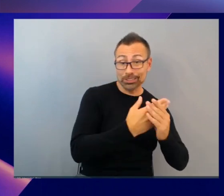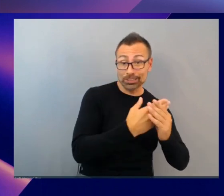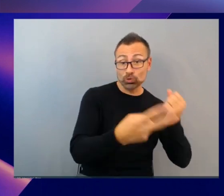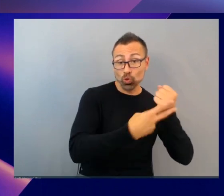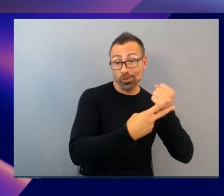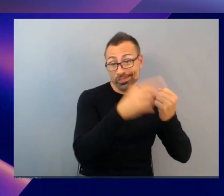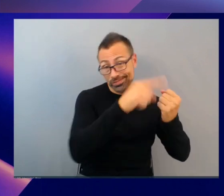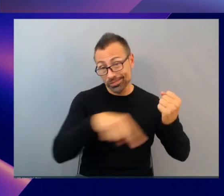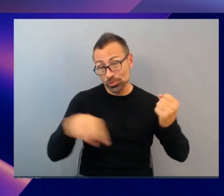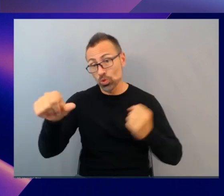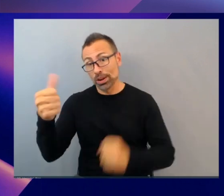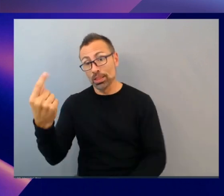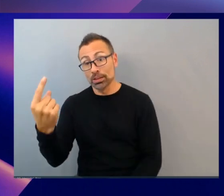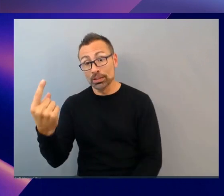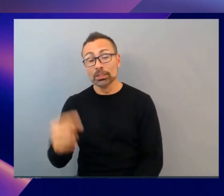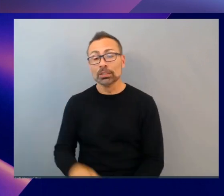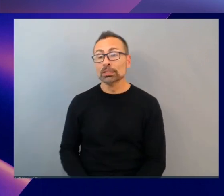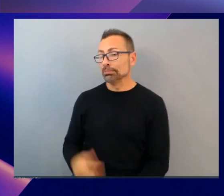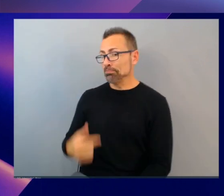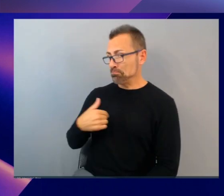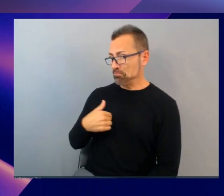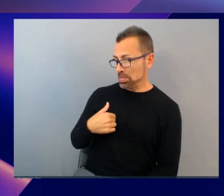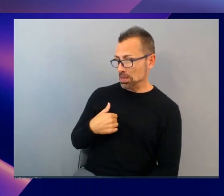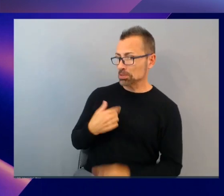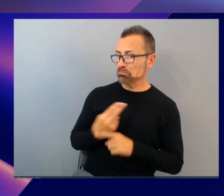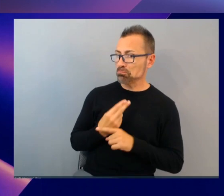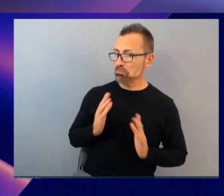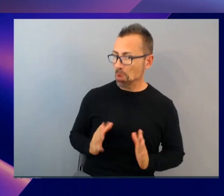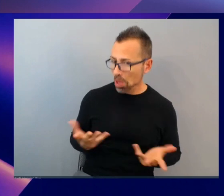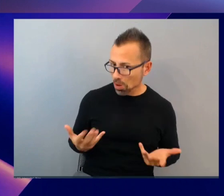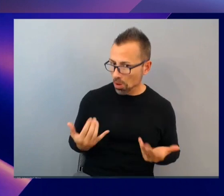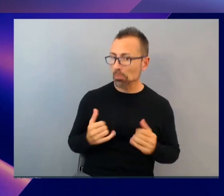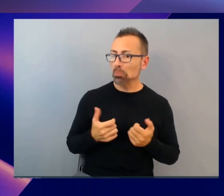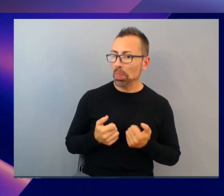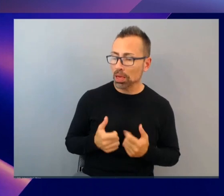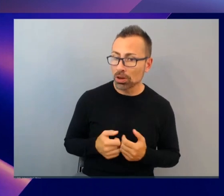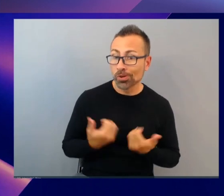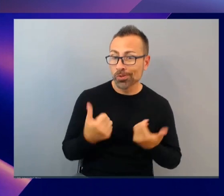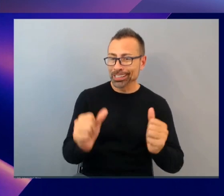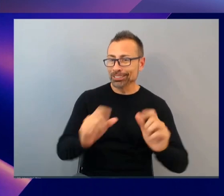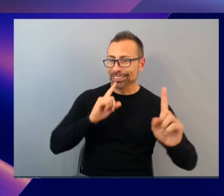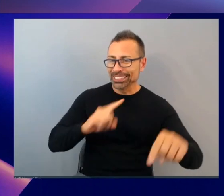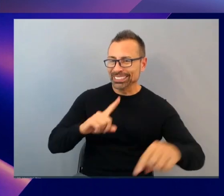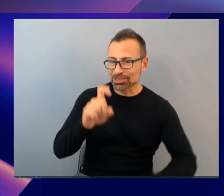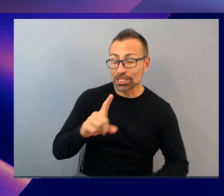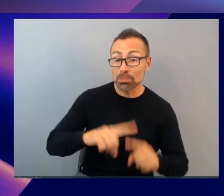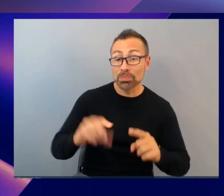So, as a player or as a user, we can try to answer the question, but if we aren't sure, we can click the question mark